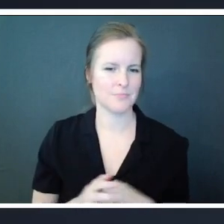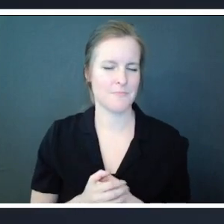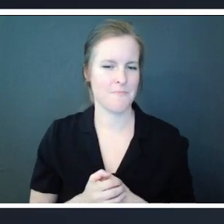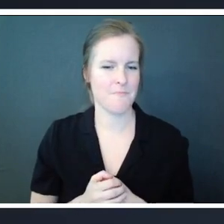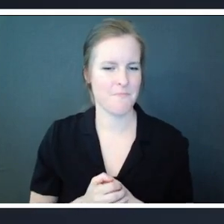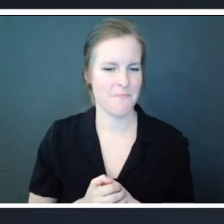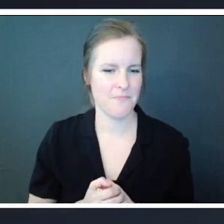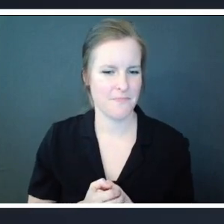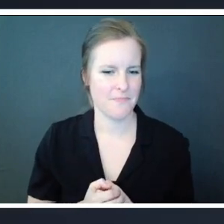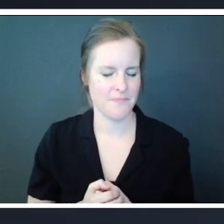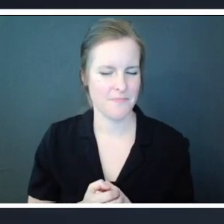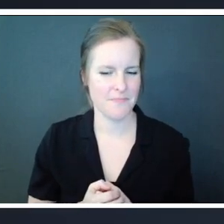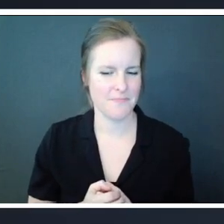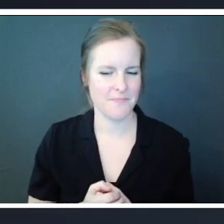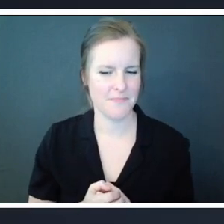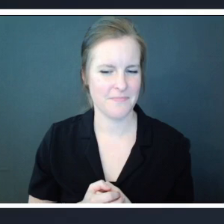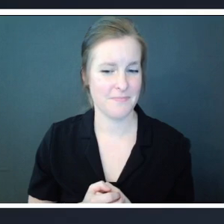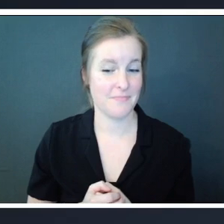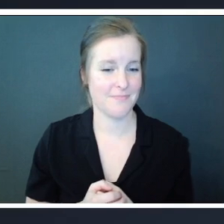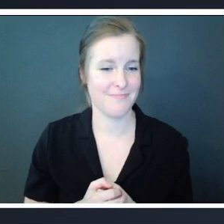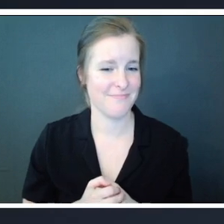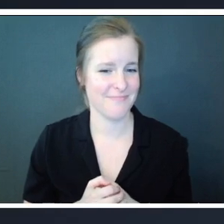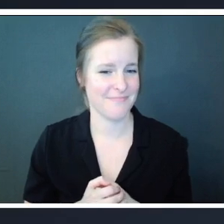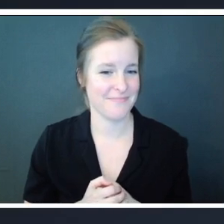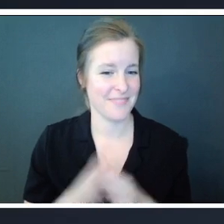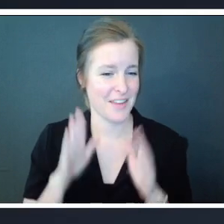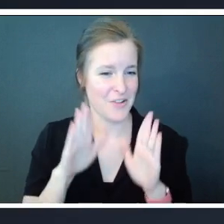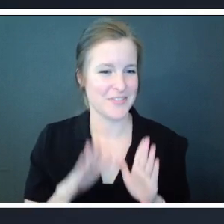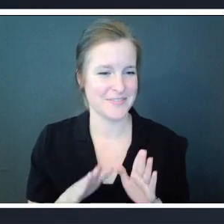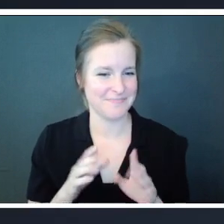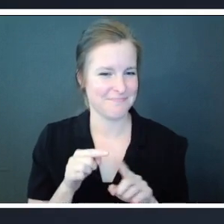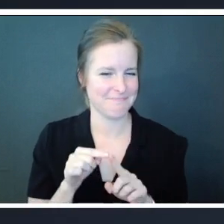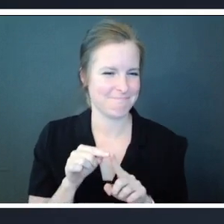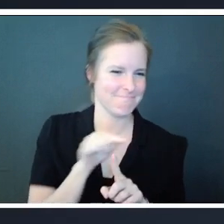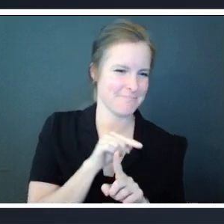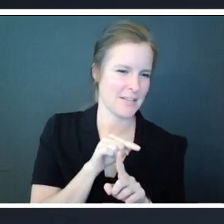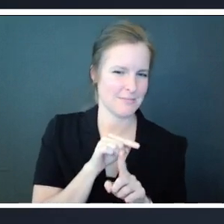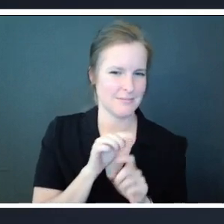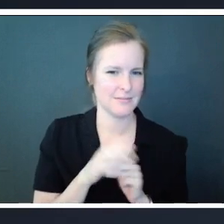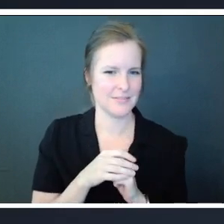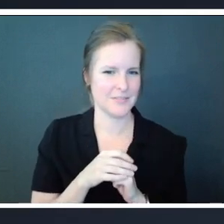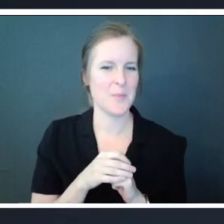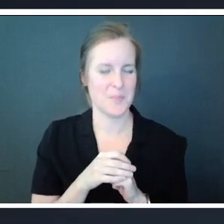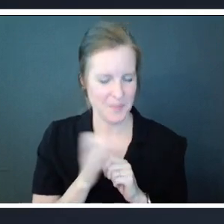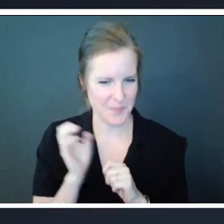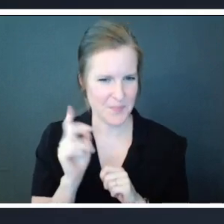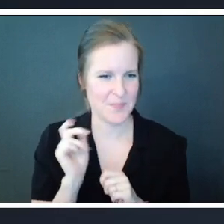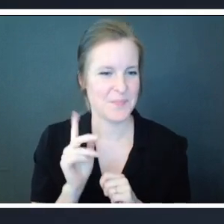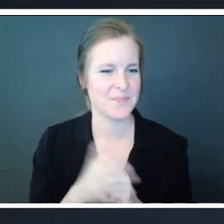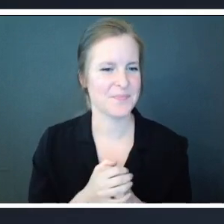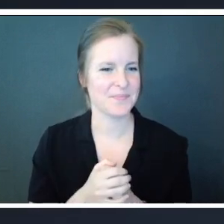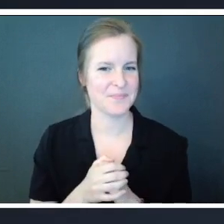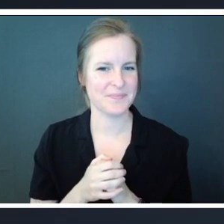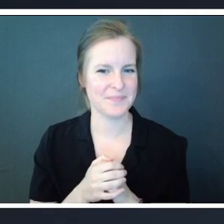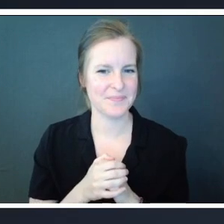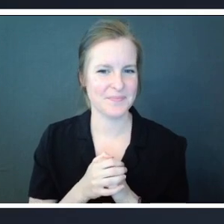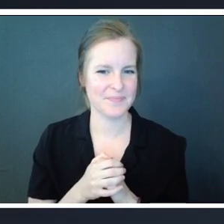Awesome if you can click one more slide back. Thank you. So, you can extend all of our career